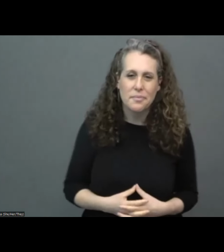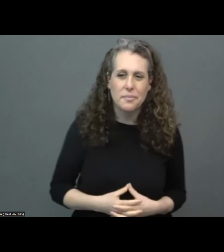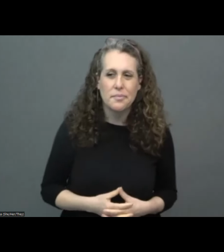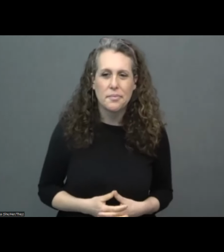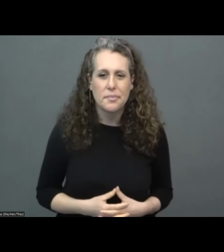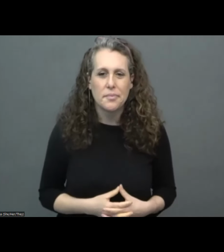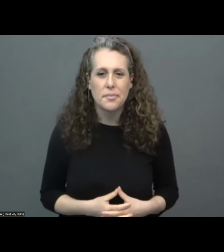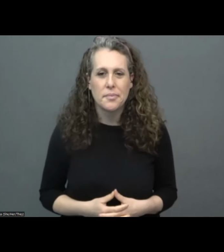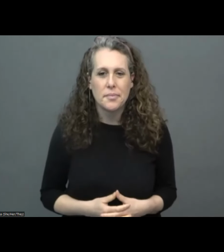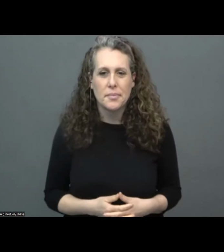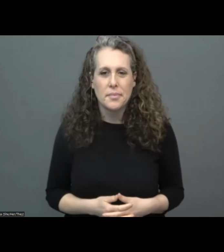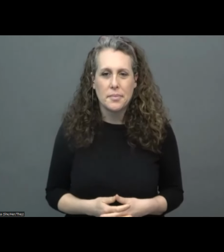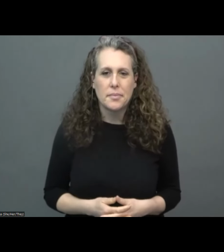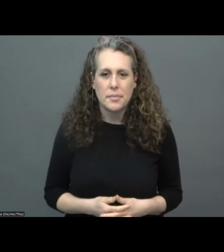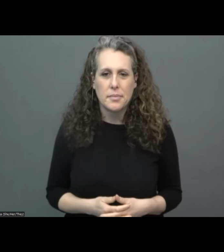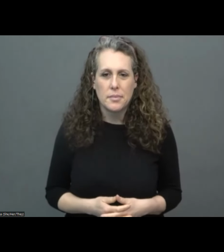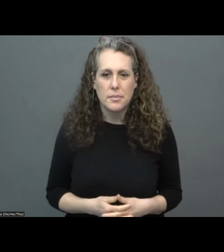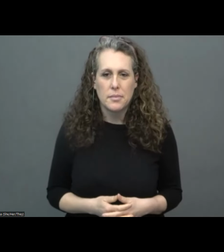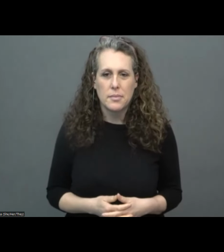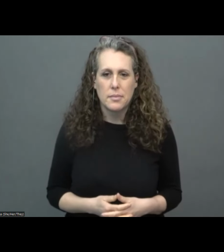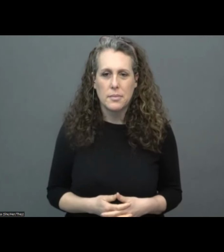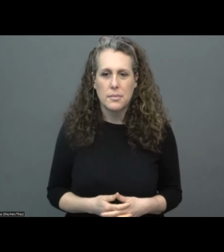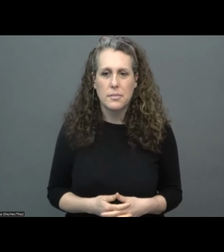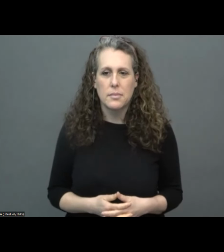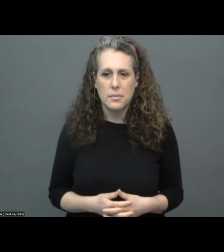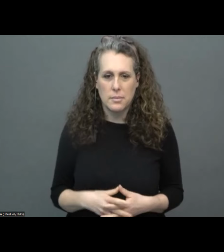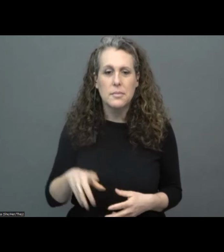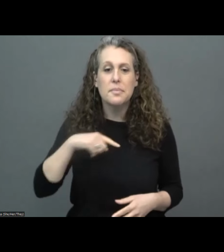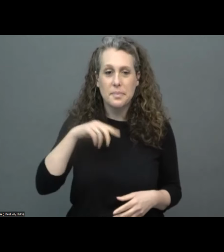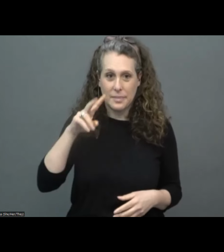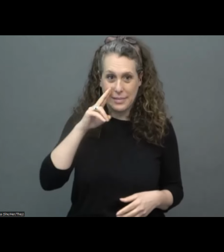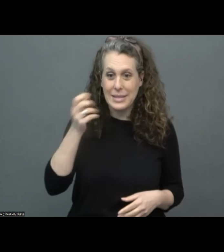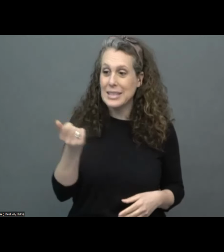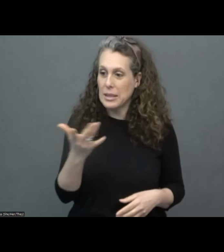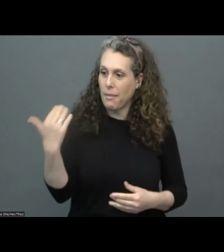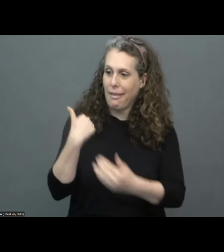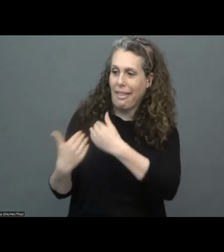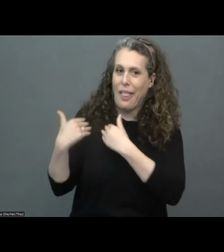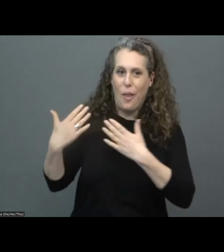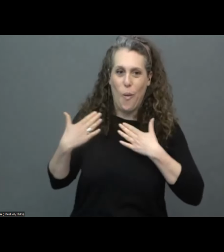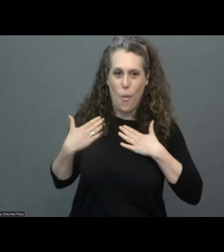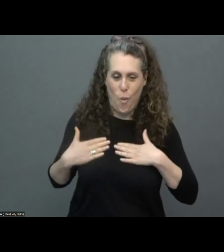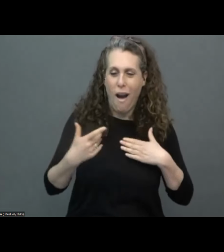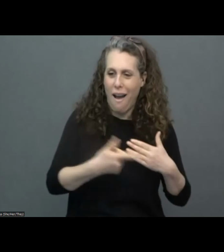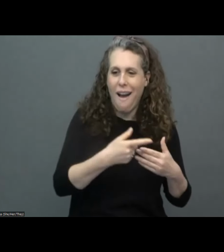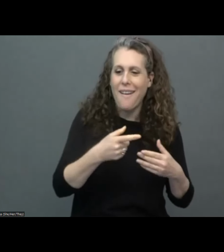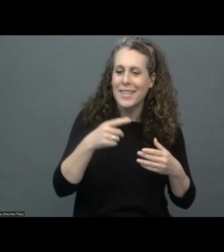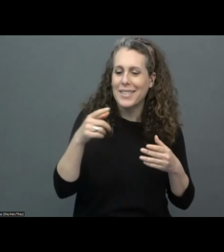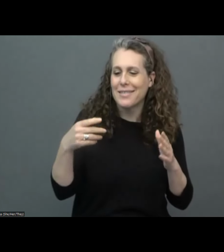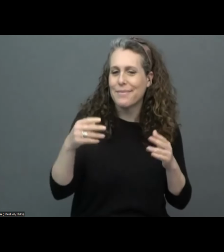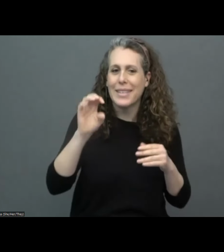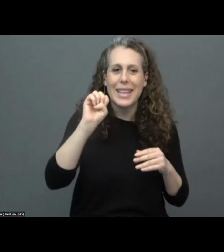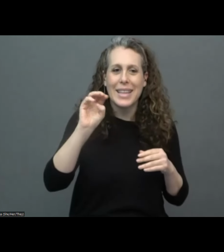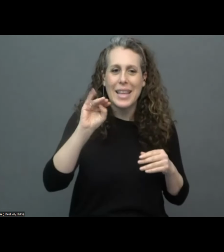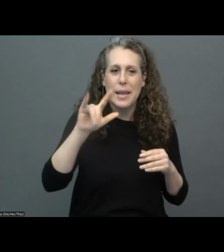to be in the mailing list for the DRG newsletter where we share the materials. Write to the email